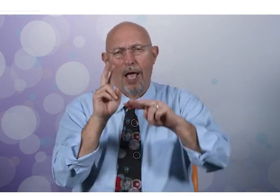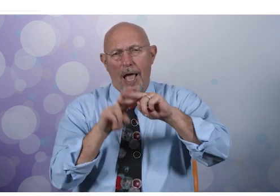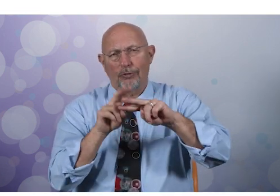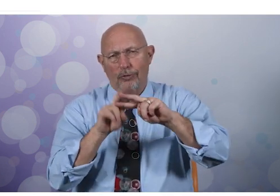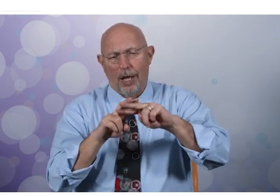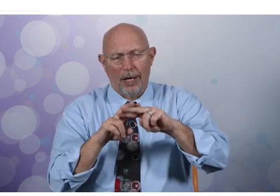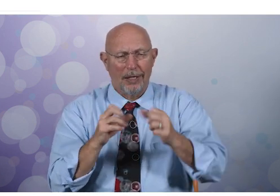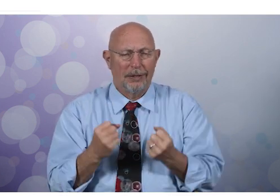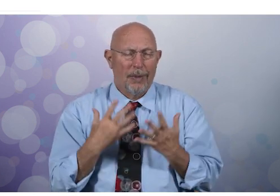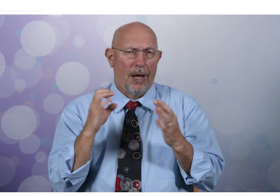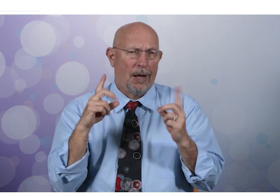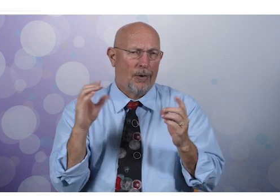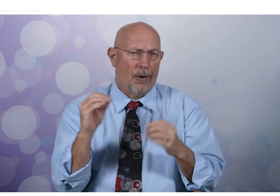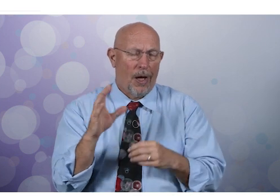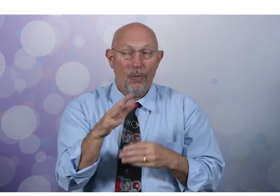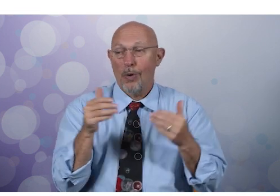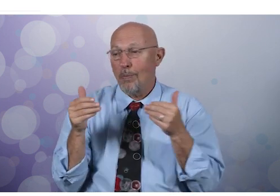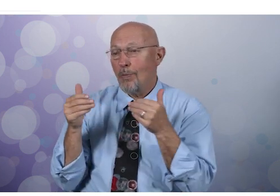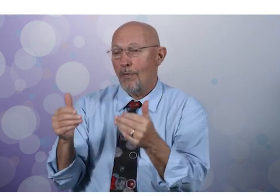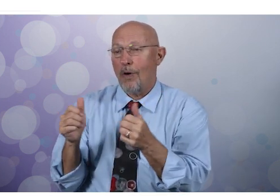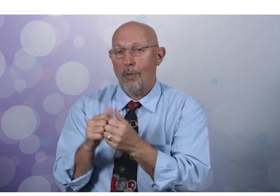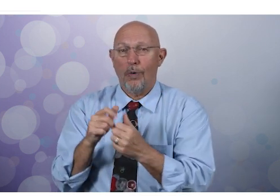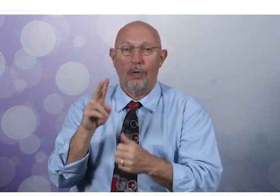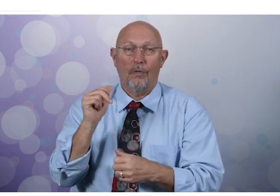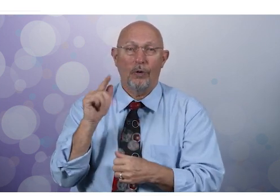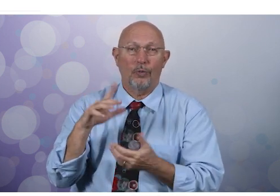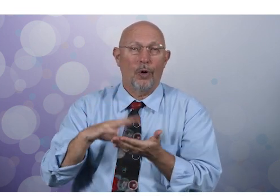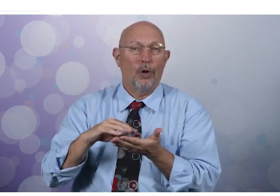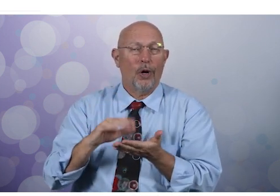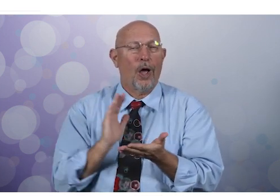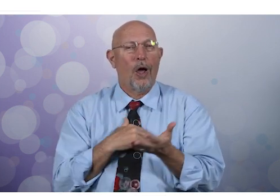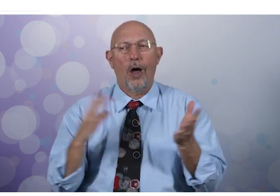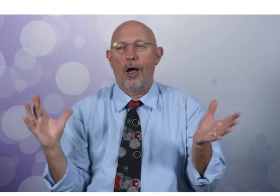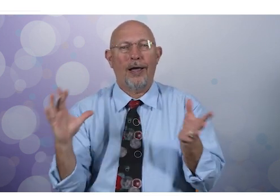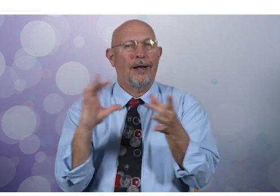As we move forward together in virtual learning, our connections help to inspire success.